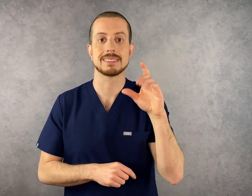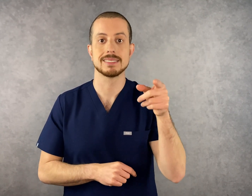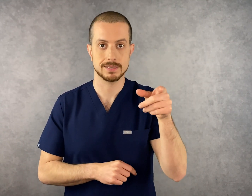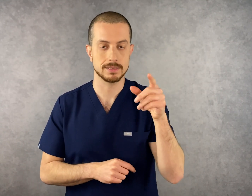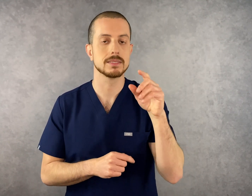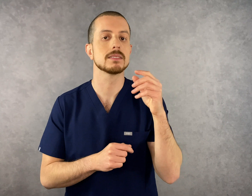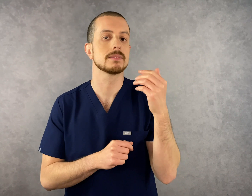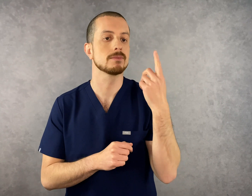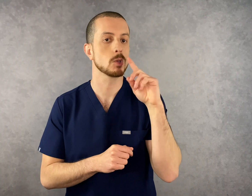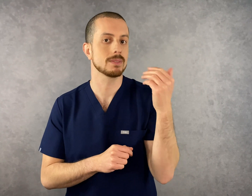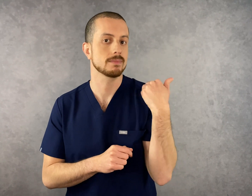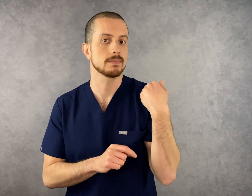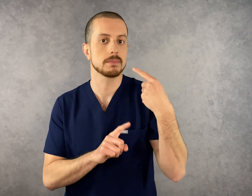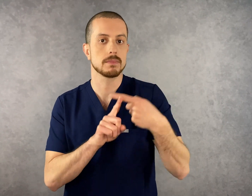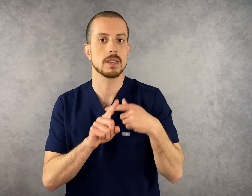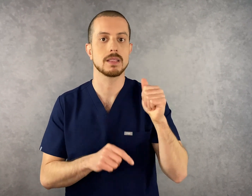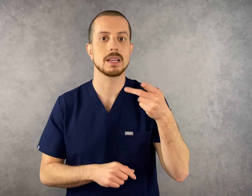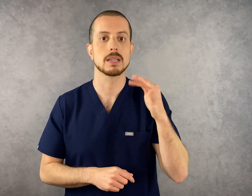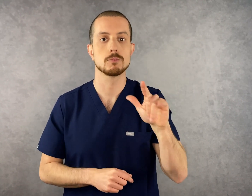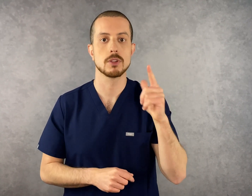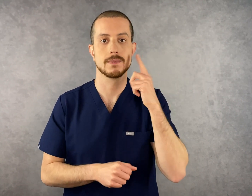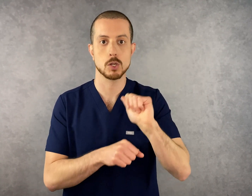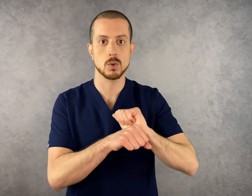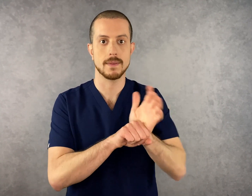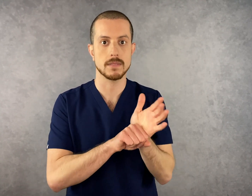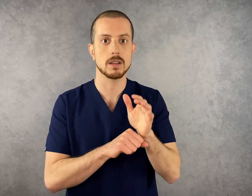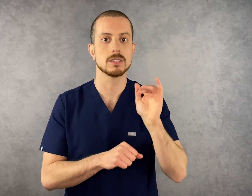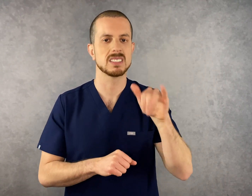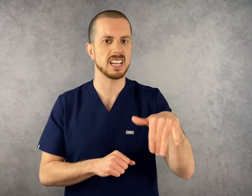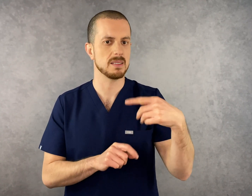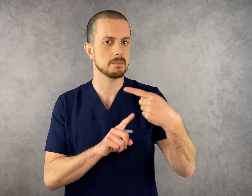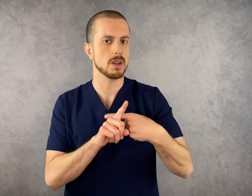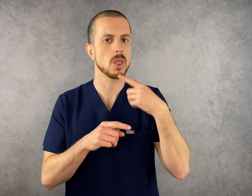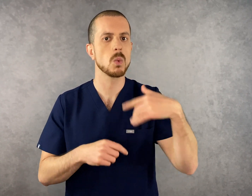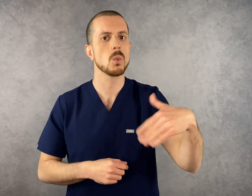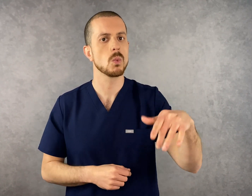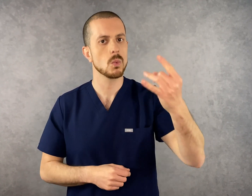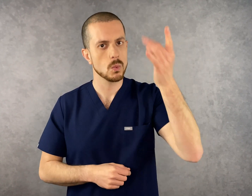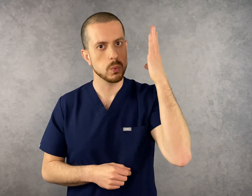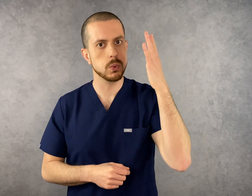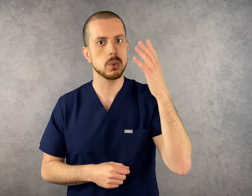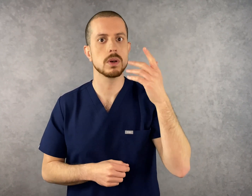for the month of April for the coronavirus. That month was a really rough one.